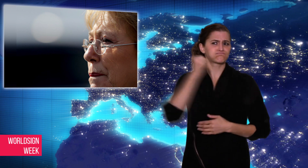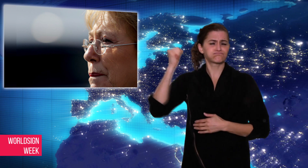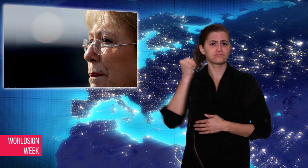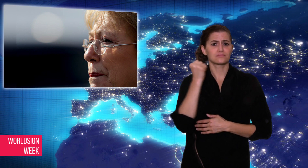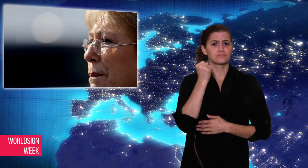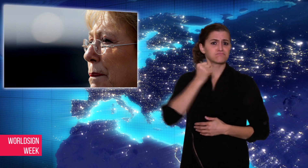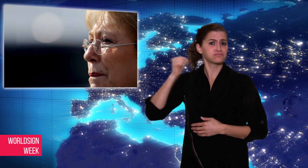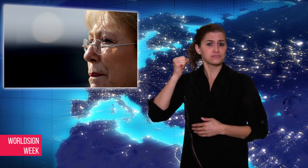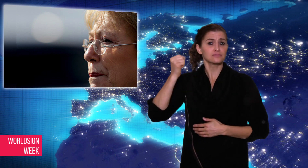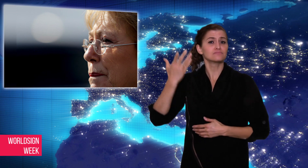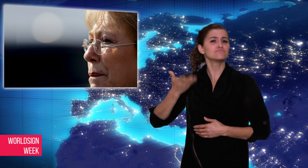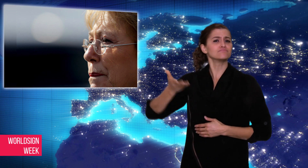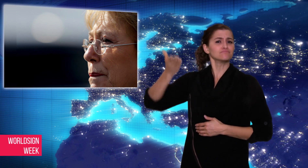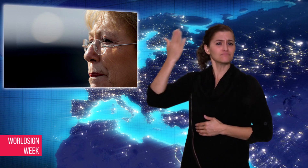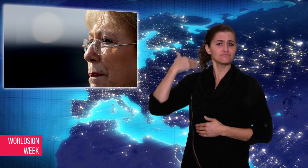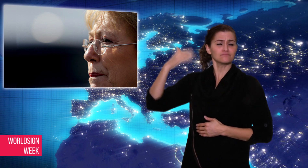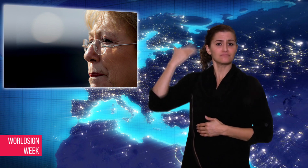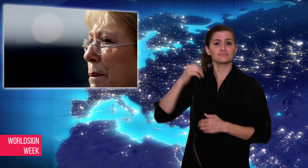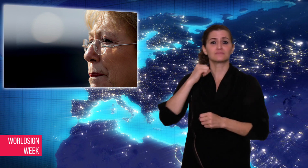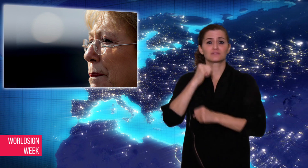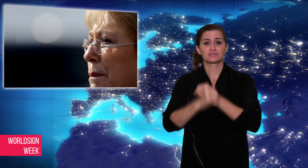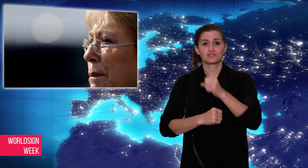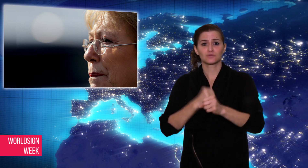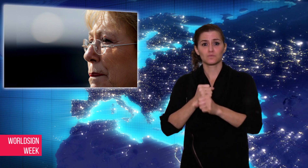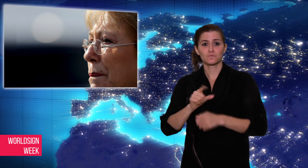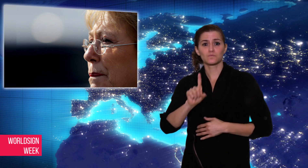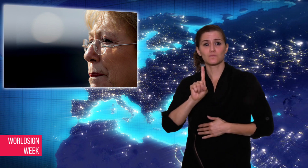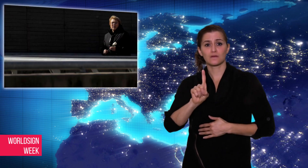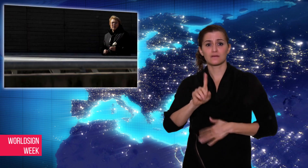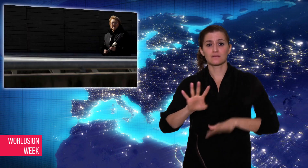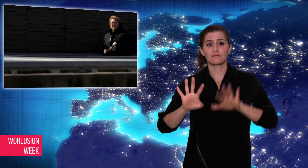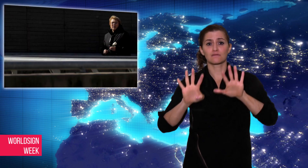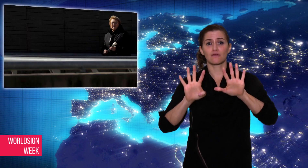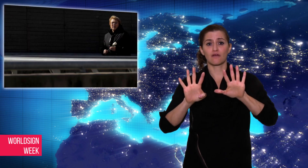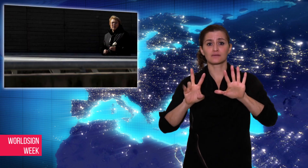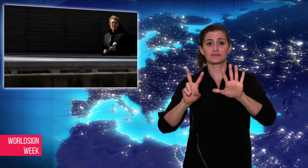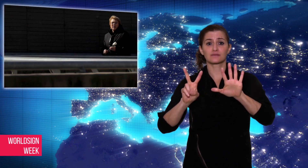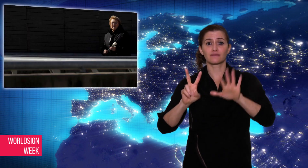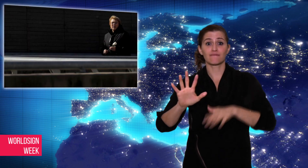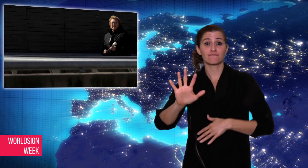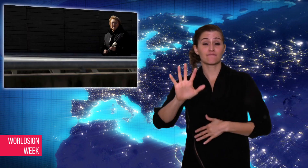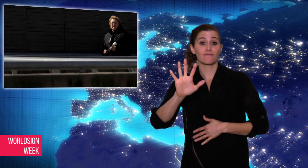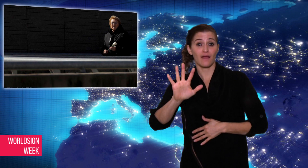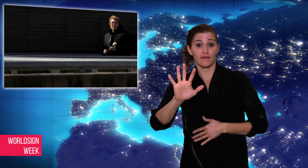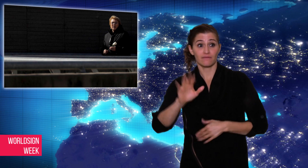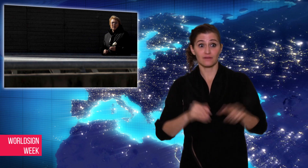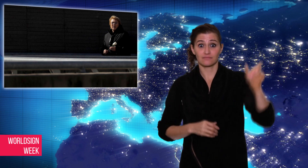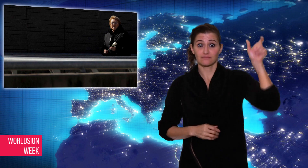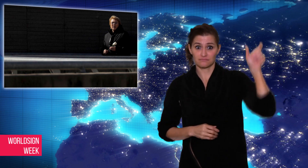political dissident who was tortured